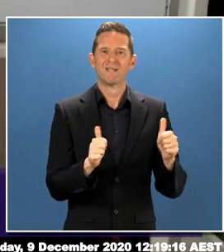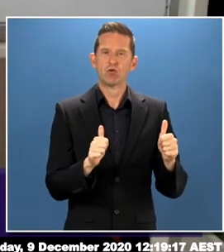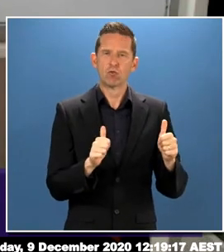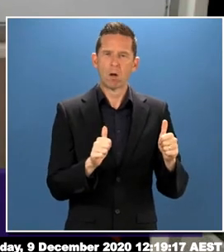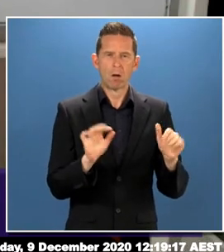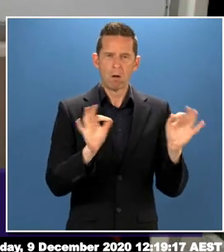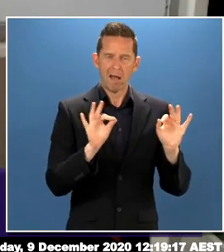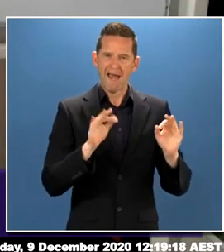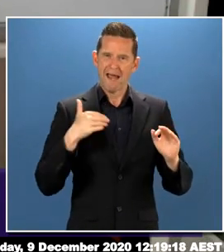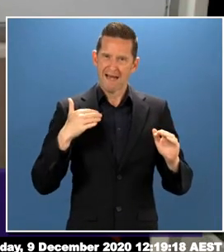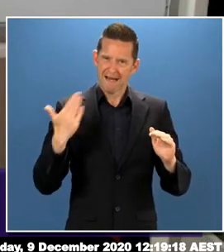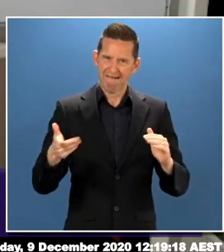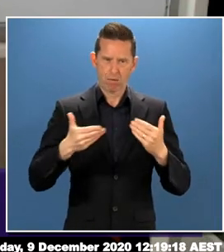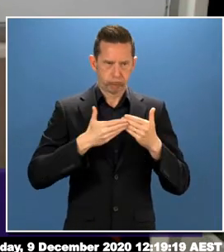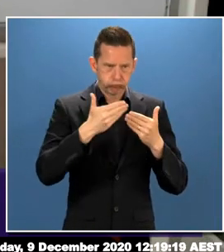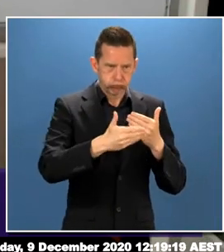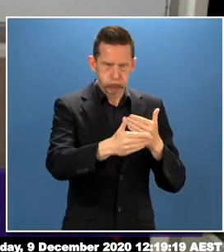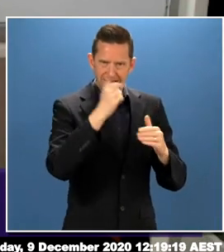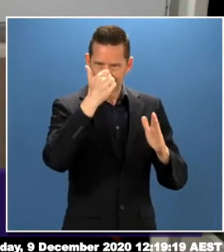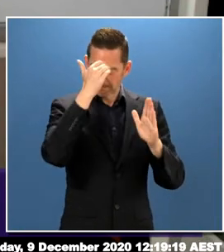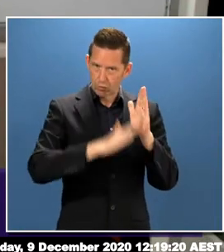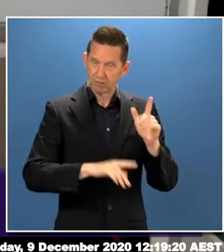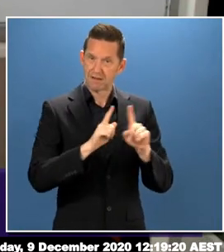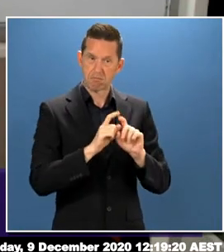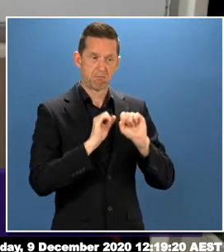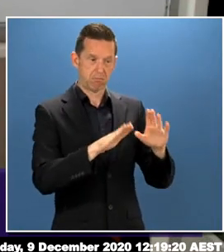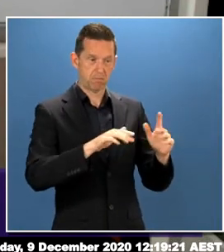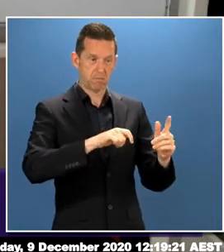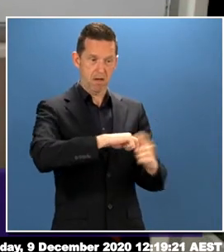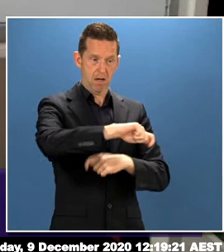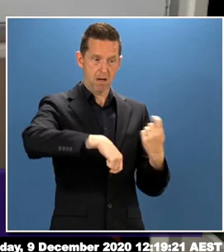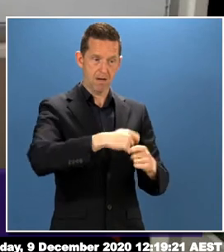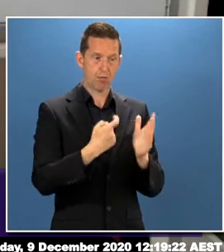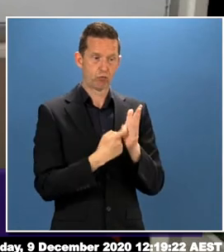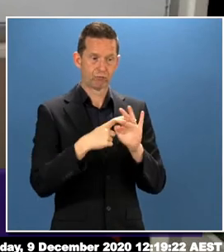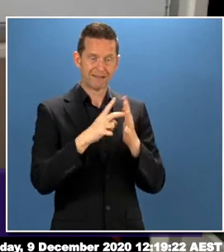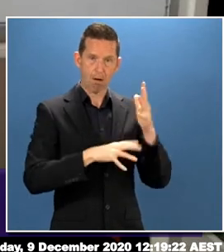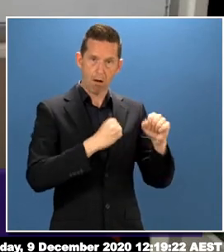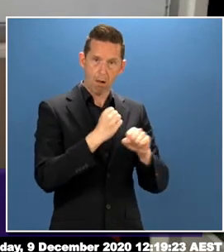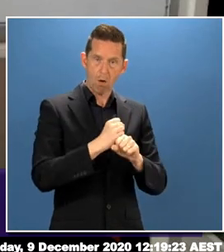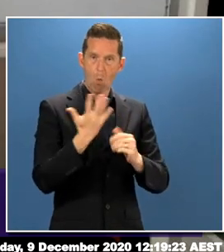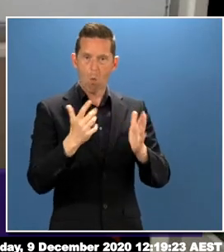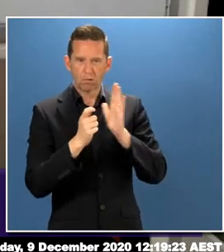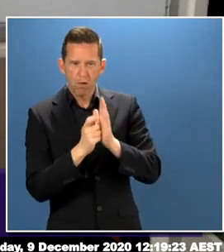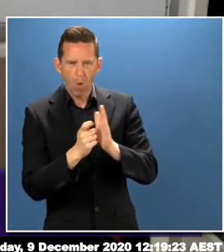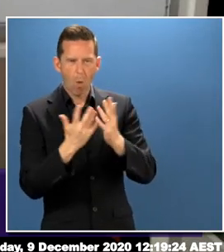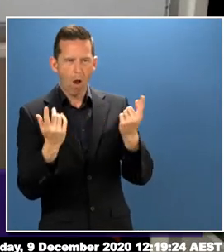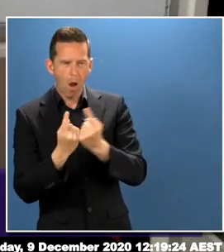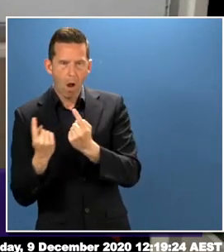but a whole range, whether it was retail or recycling. And so those two components add value to the curriculum.